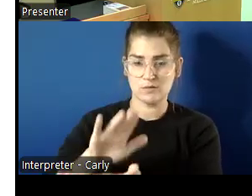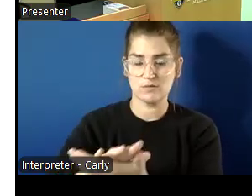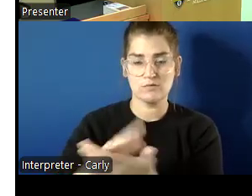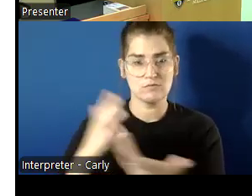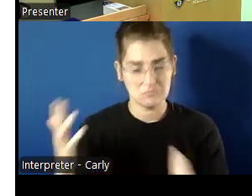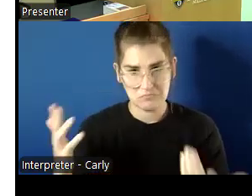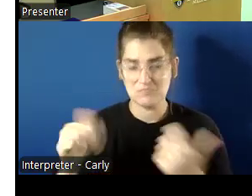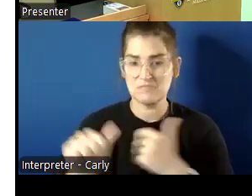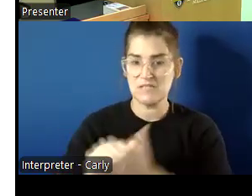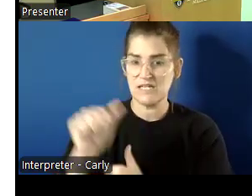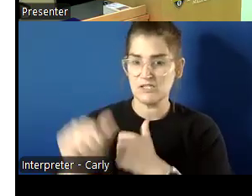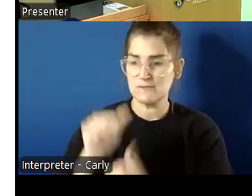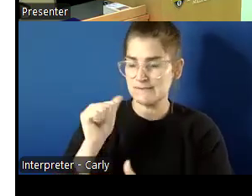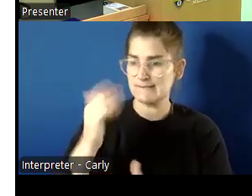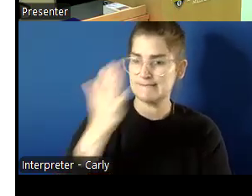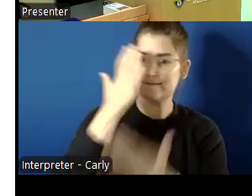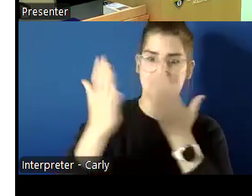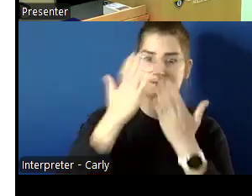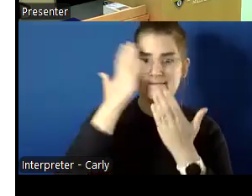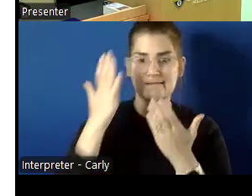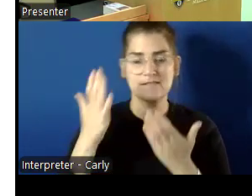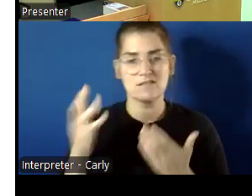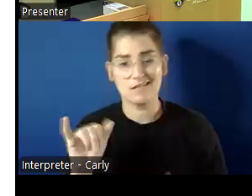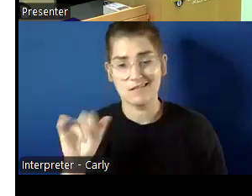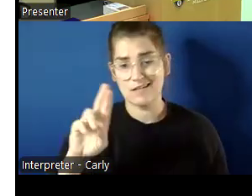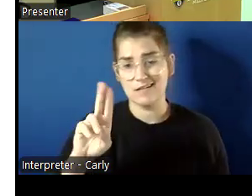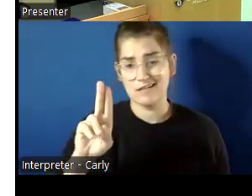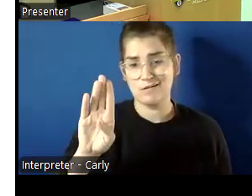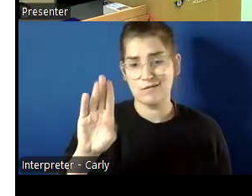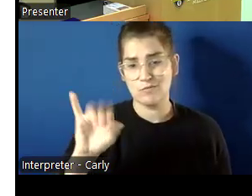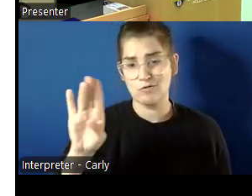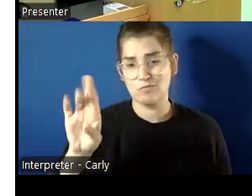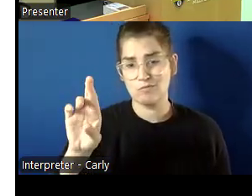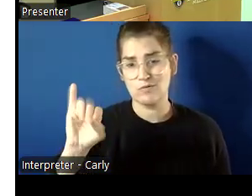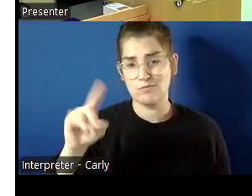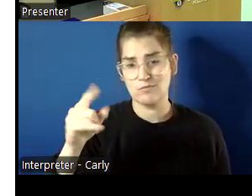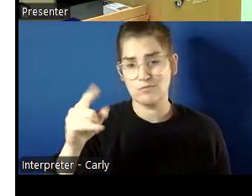of danger. She was I call her Ruby Bridges without federal marshals. Ruby Bridges is the little girl